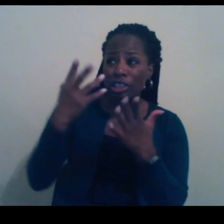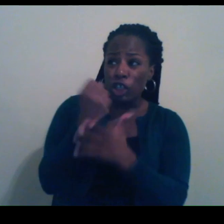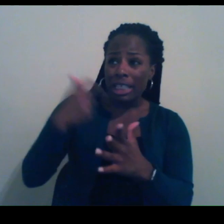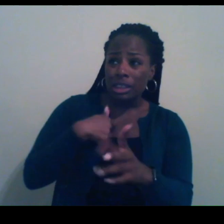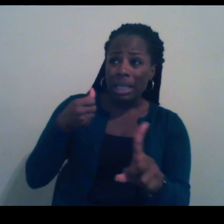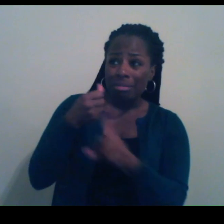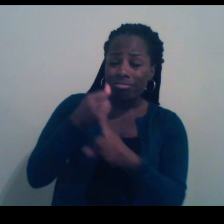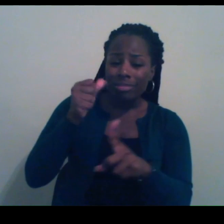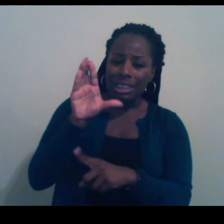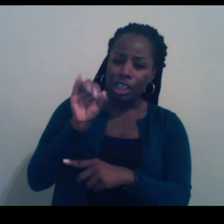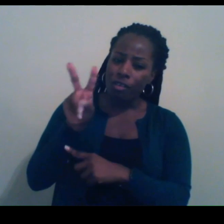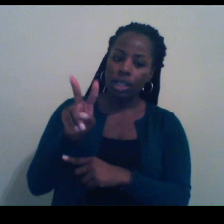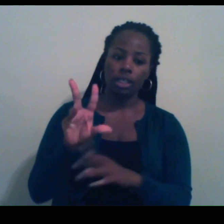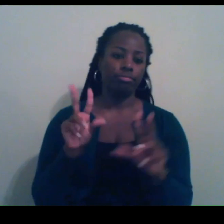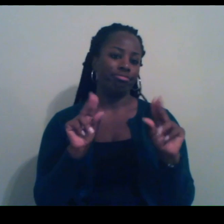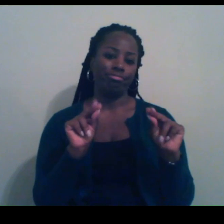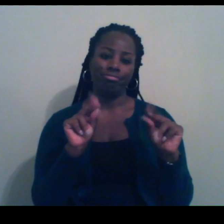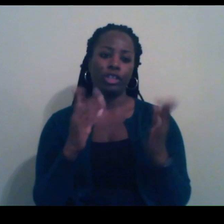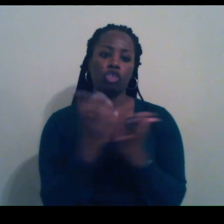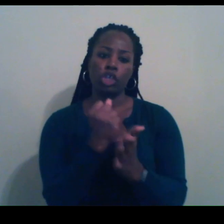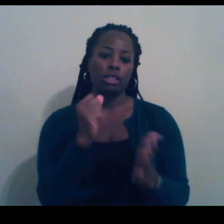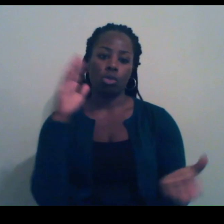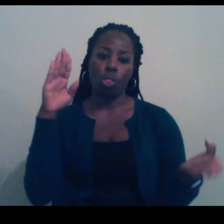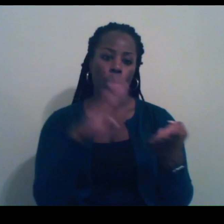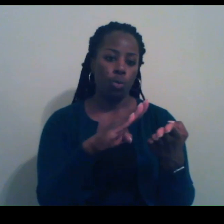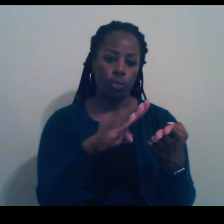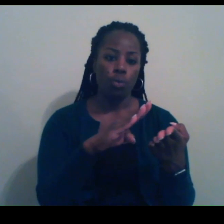know my entire agency is looking forward to the president and the vice